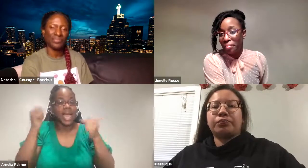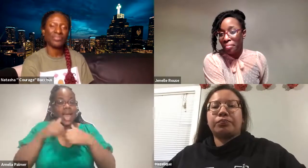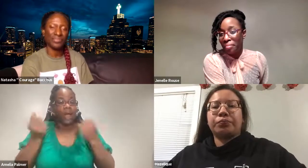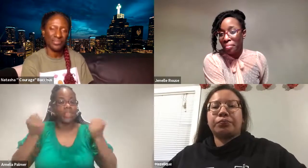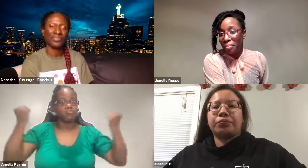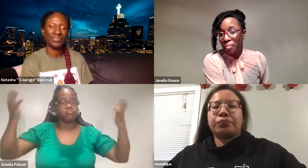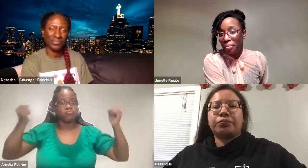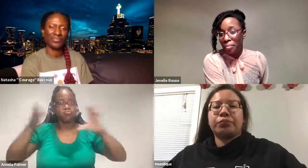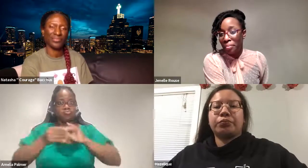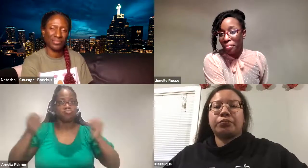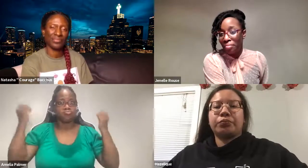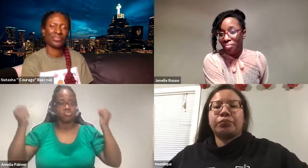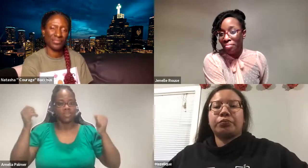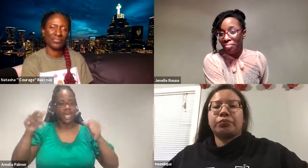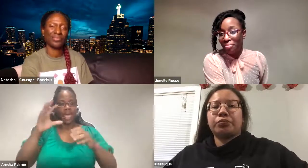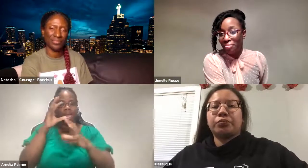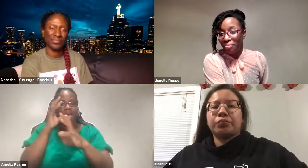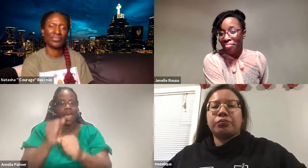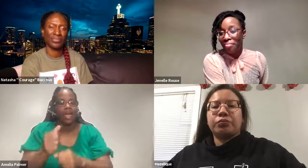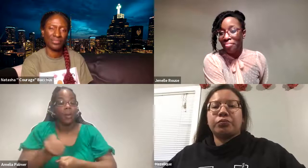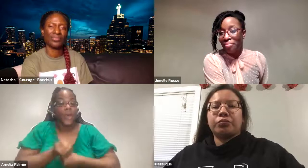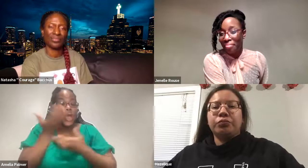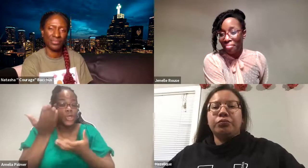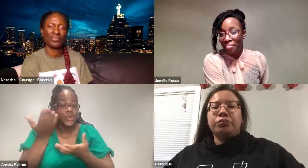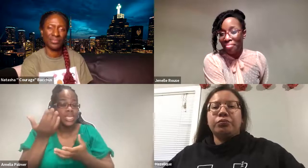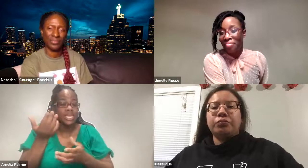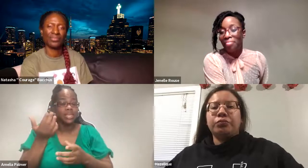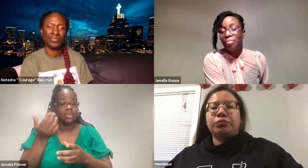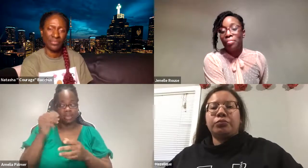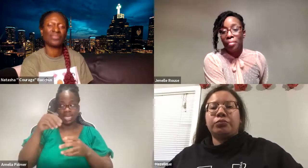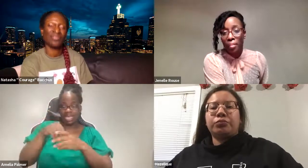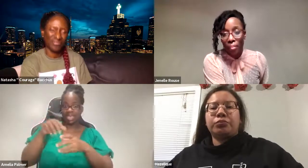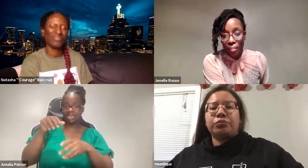were talking about racial linguistics and everything, i've been extremely fascinated